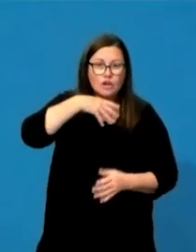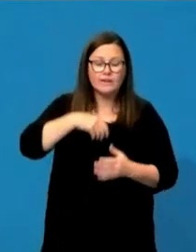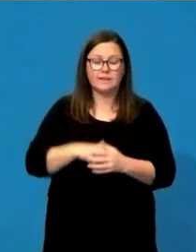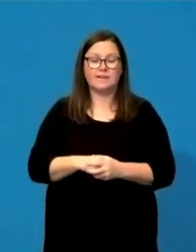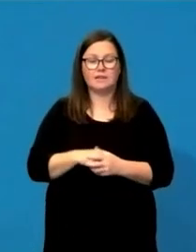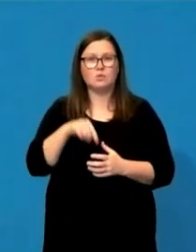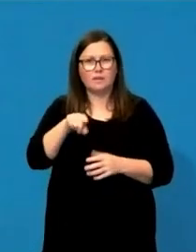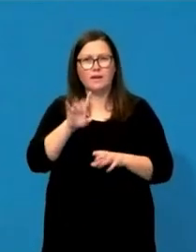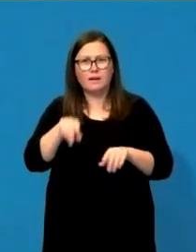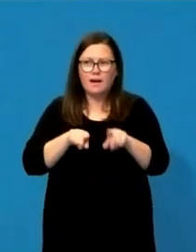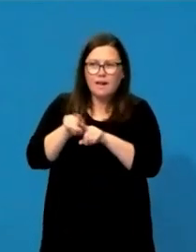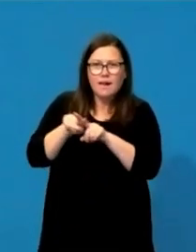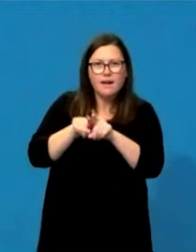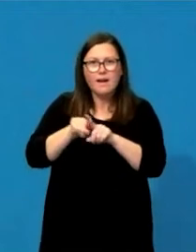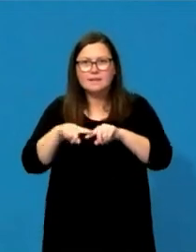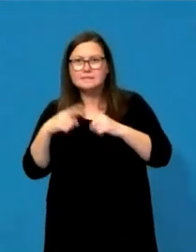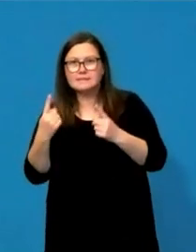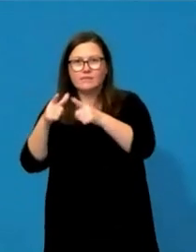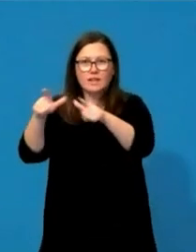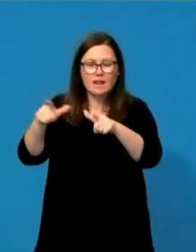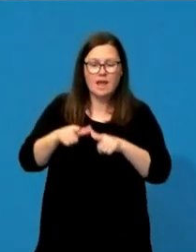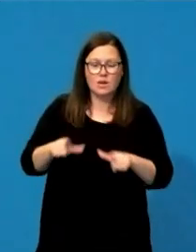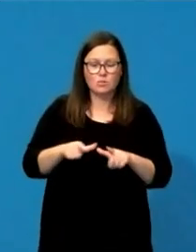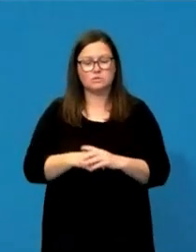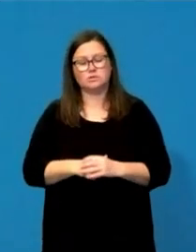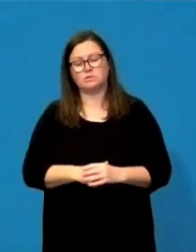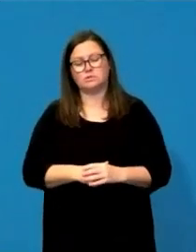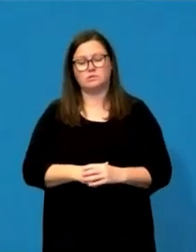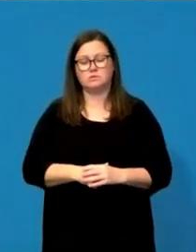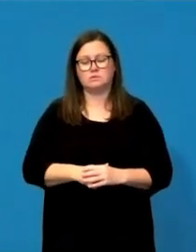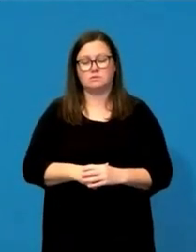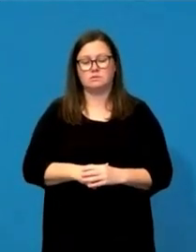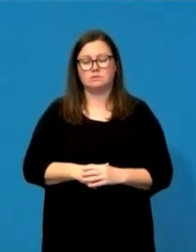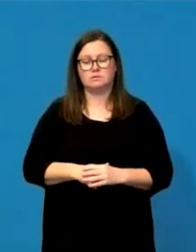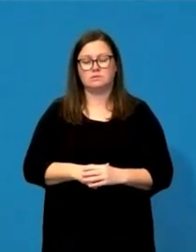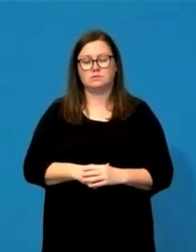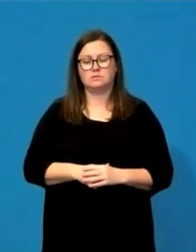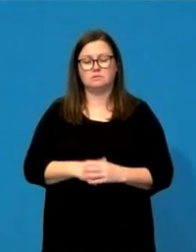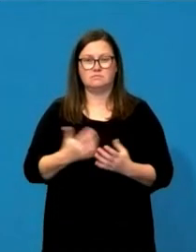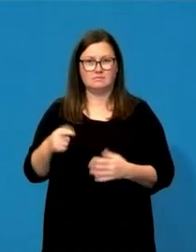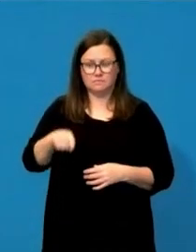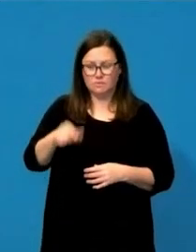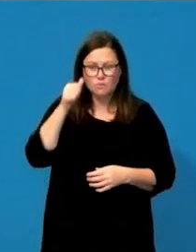So even when we are fishing [REDACTED] knows to get - my oldest knows to get the fishing bag and the bucket.